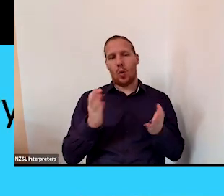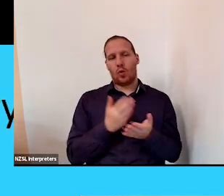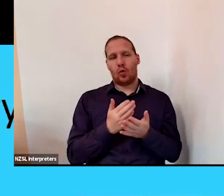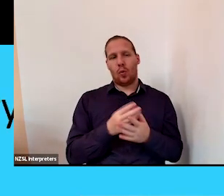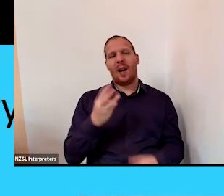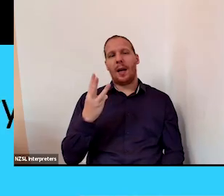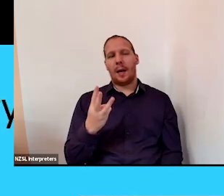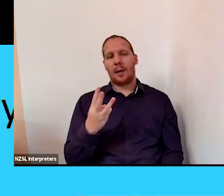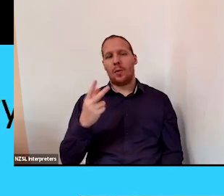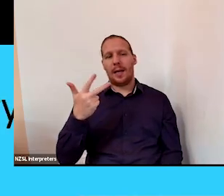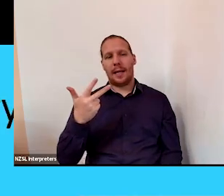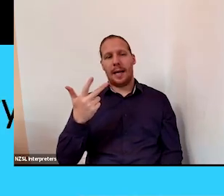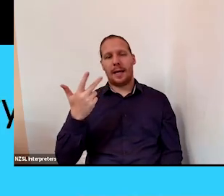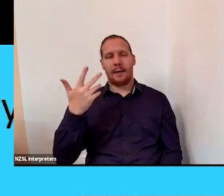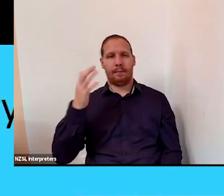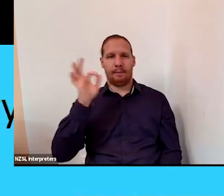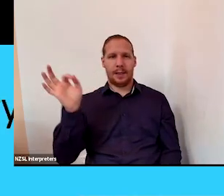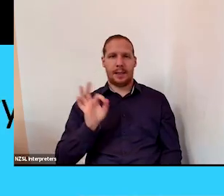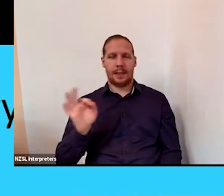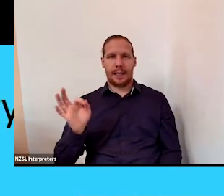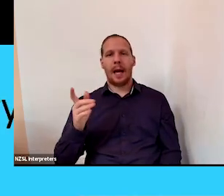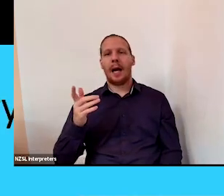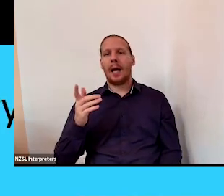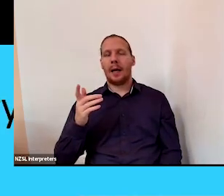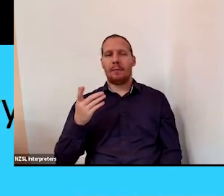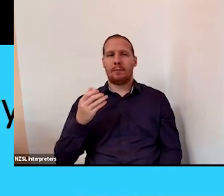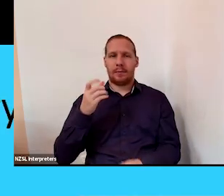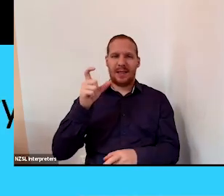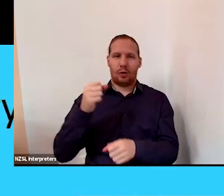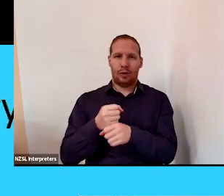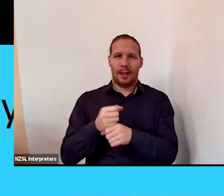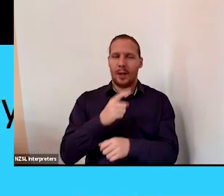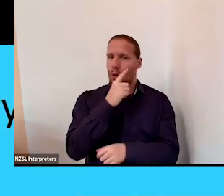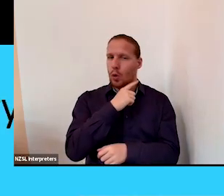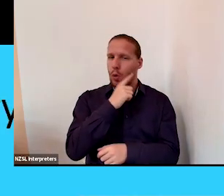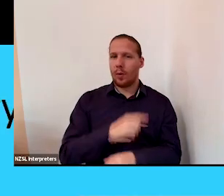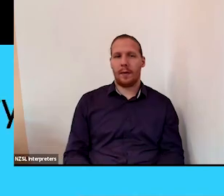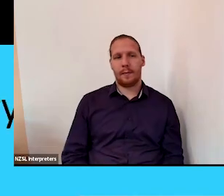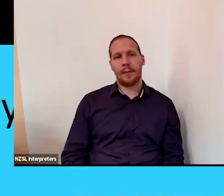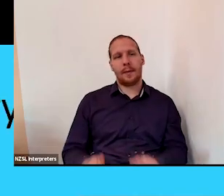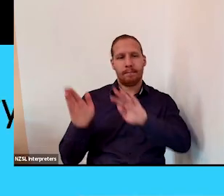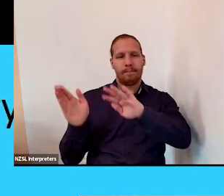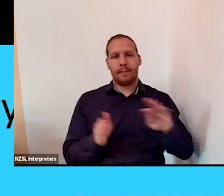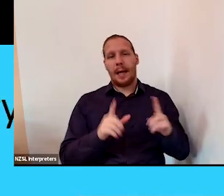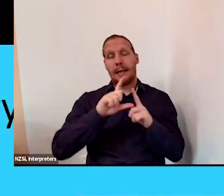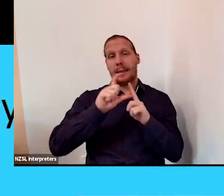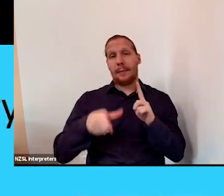Approximately 17% were identified as having a disability, while over 83% were identified as having no disability.